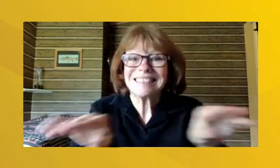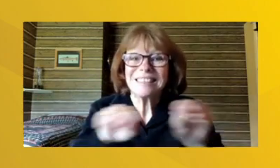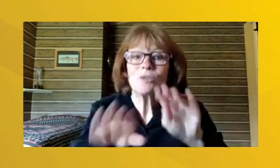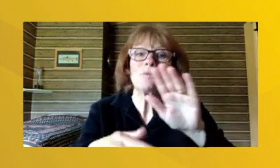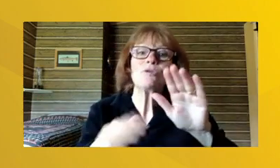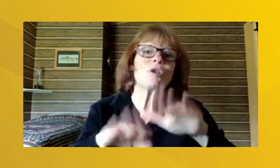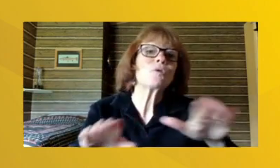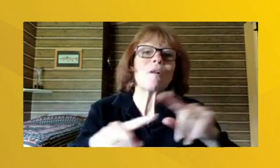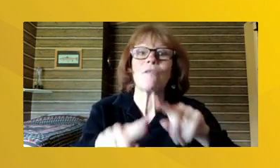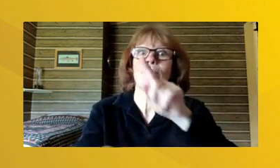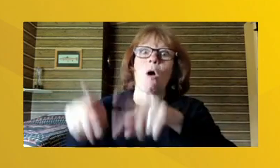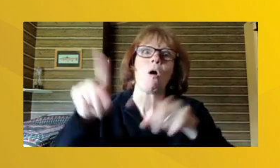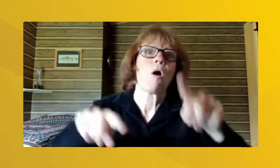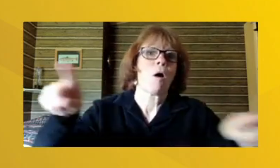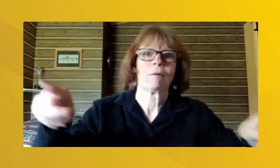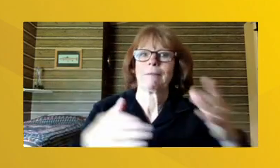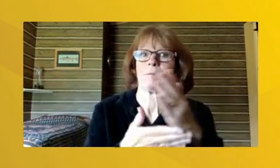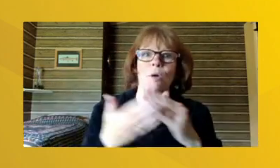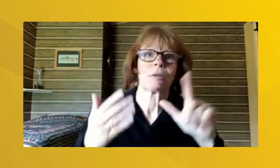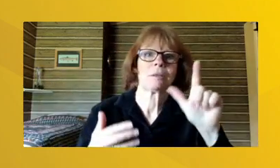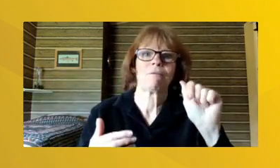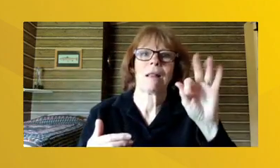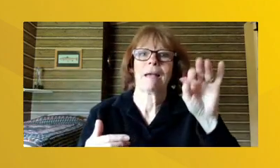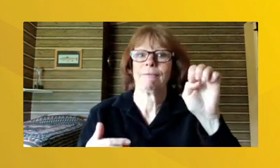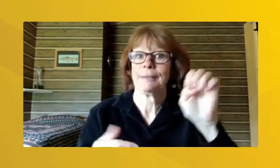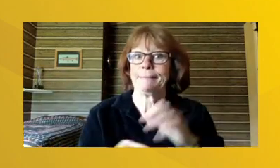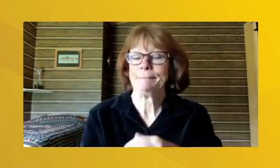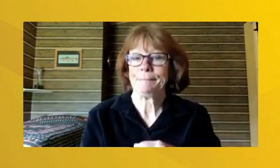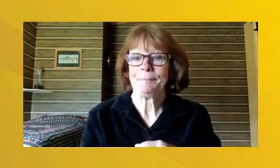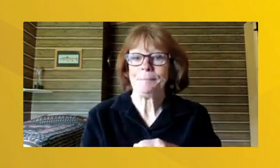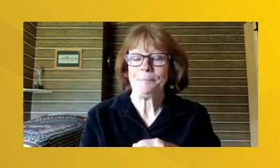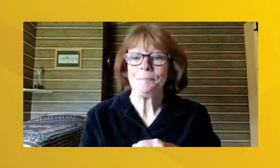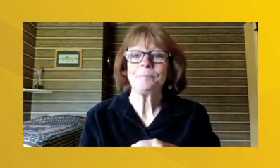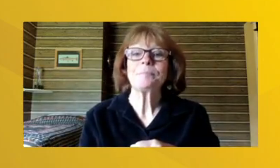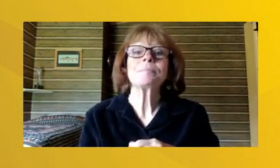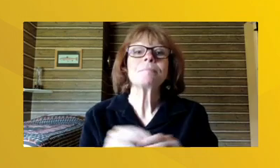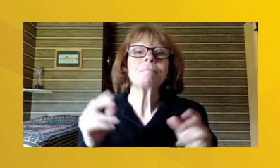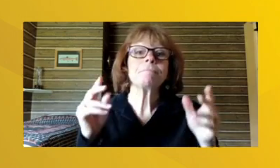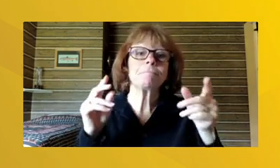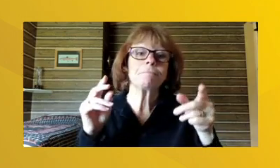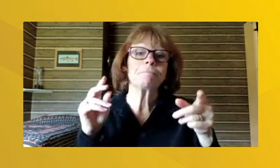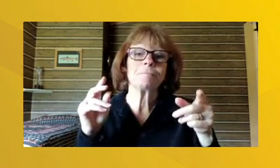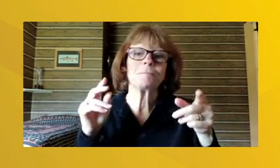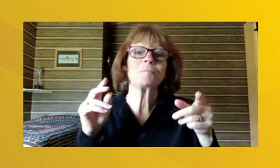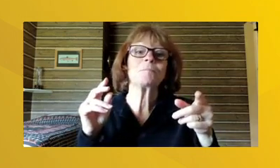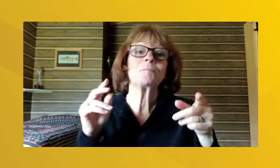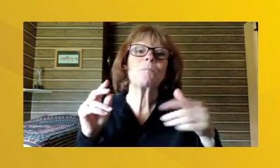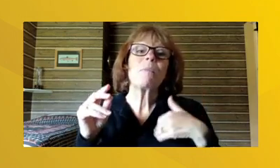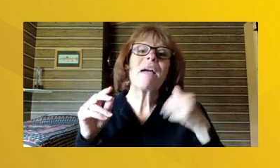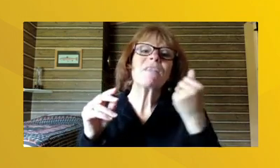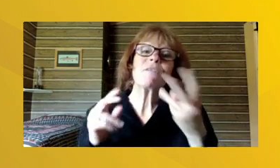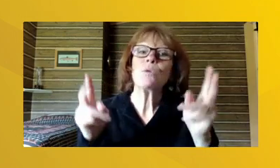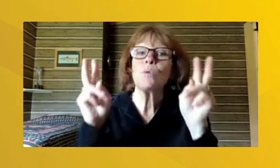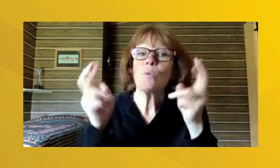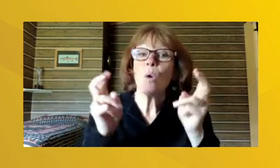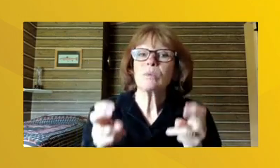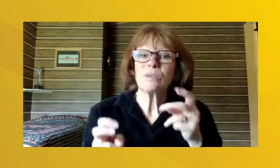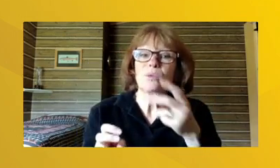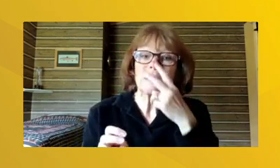Next slide, please. Alright. So we have a couple of quotes throughout our presentation from actual Head Start teachers